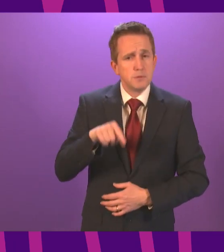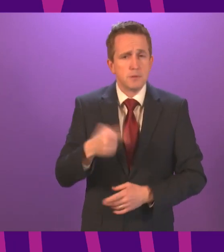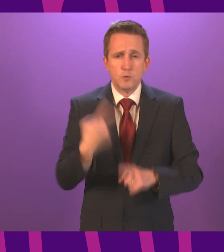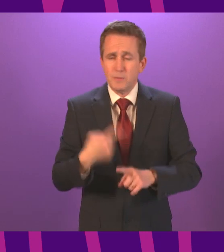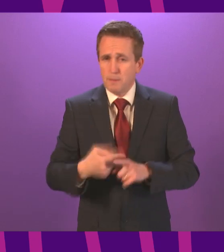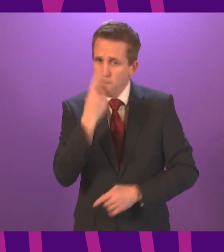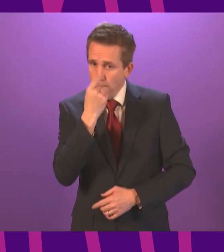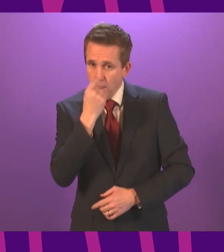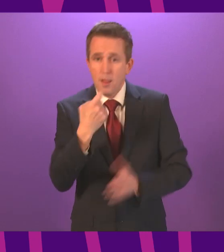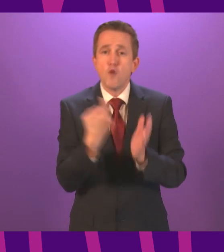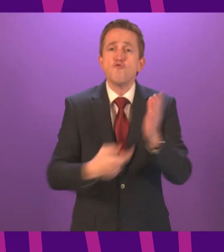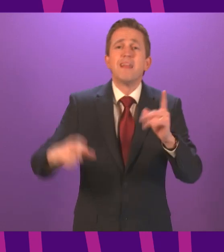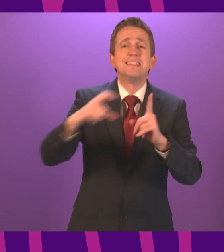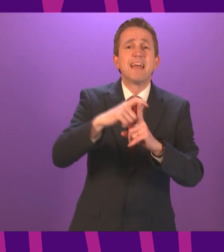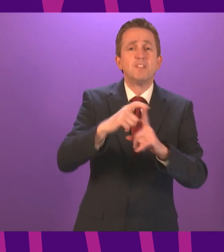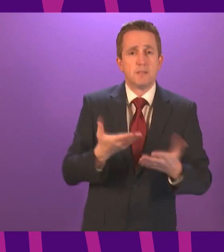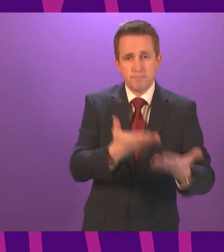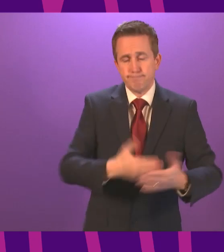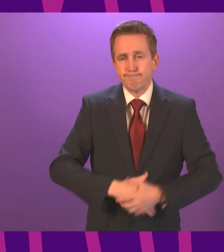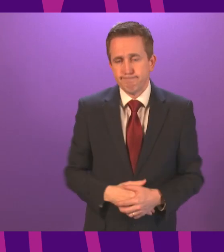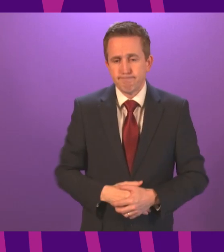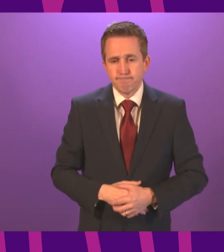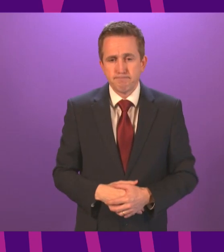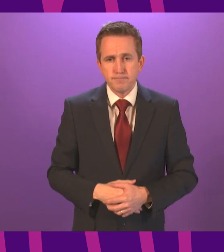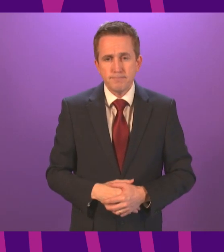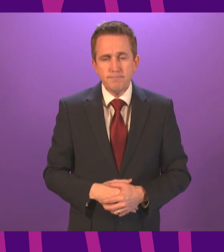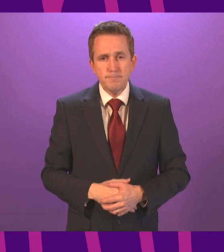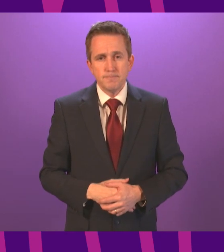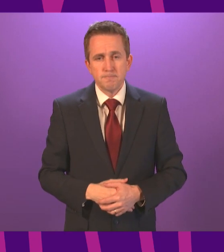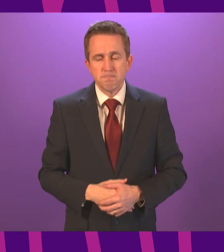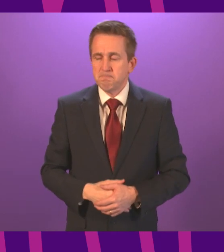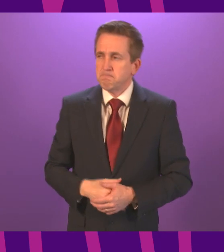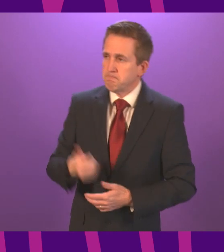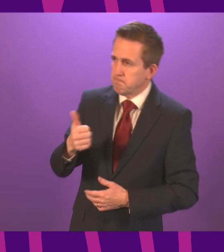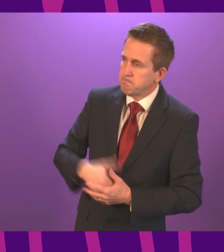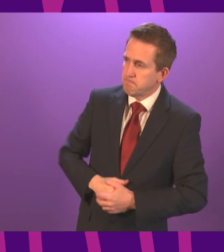1. Ruth Davidson (Edinburgh Central) (Con): Last month, I asked the First Minister to